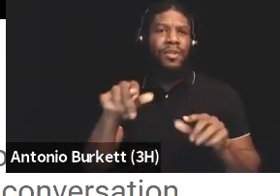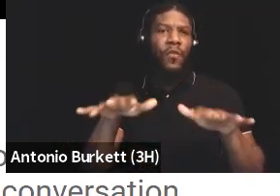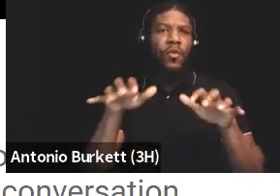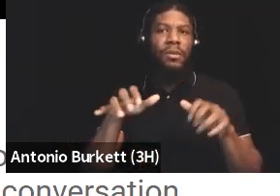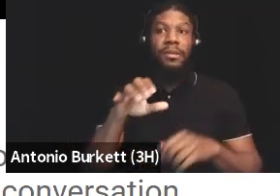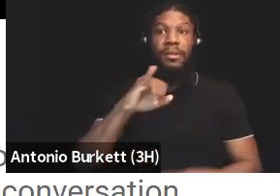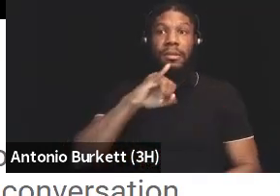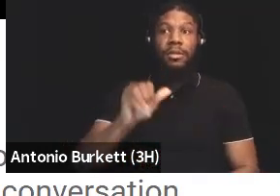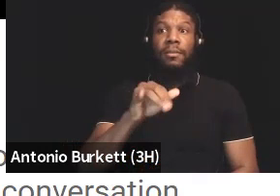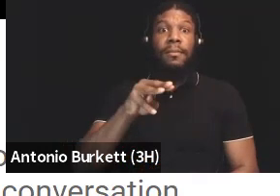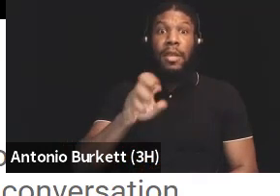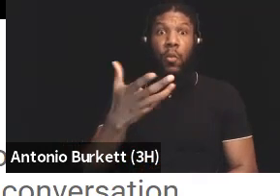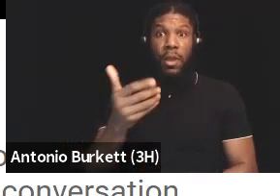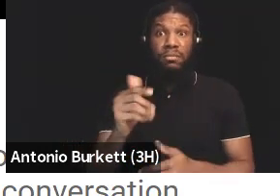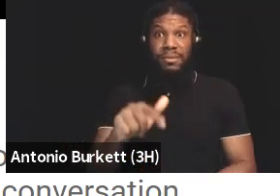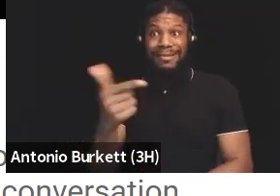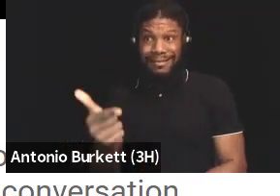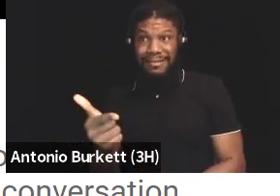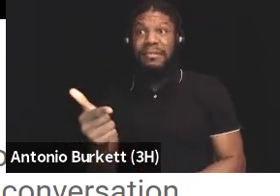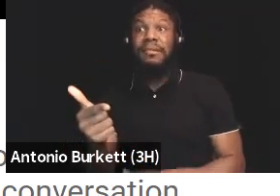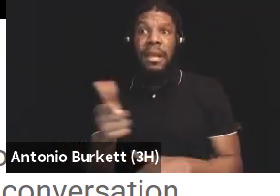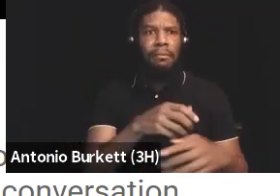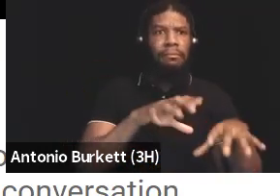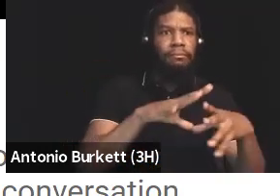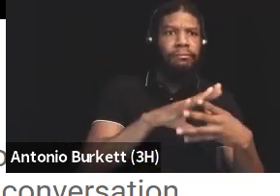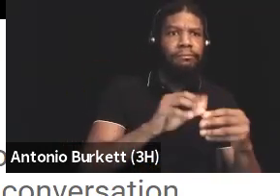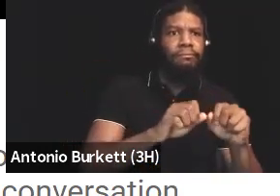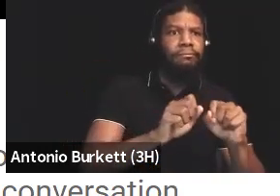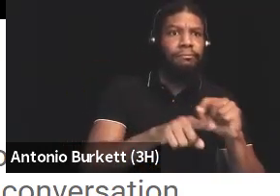and I'll just connect with Ruth and see if she's able to reconnect. Oh there, she is.